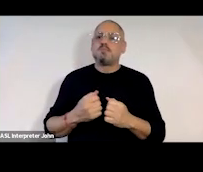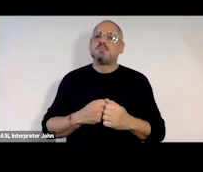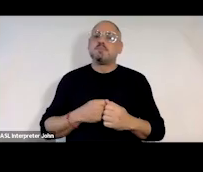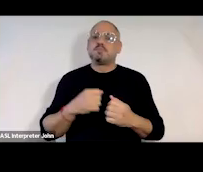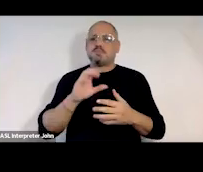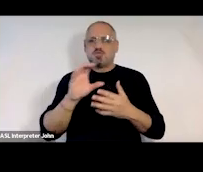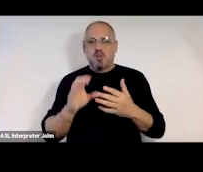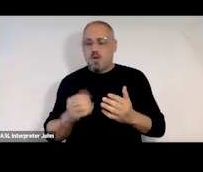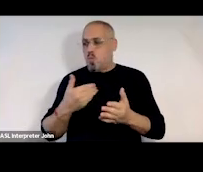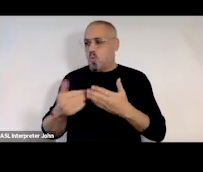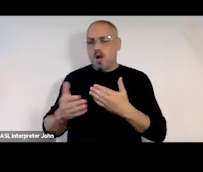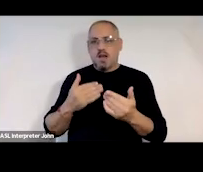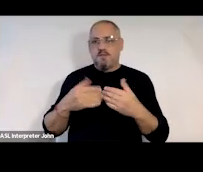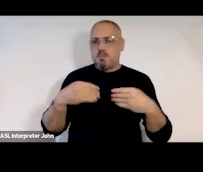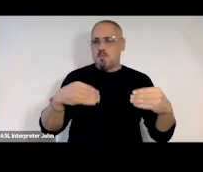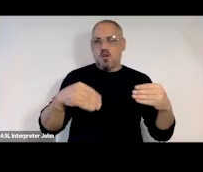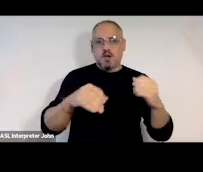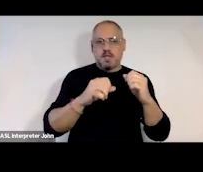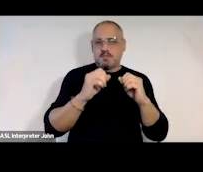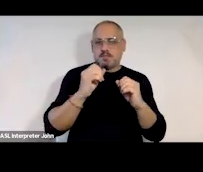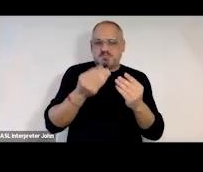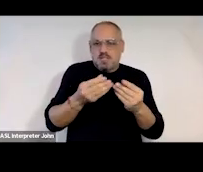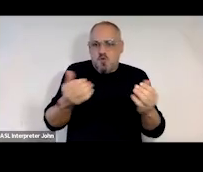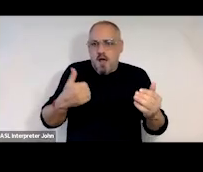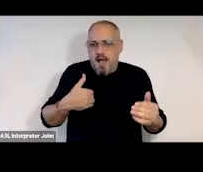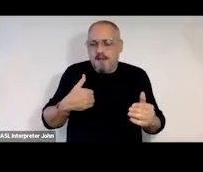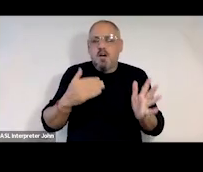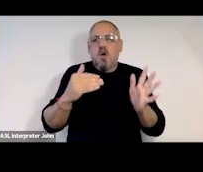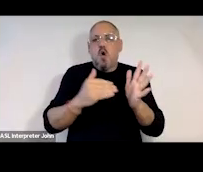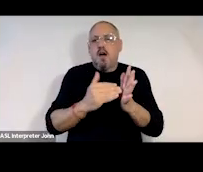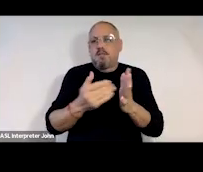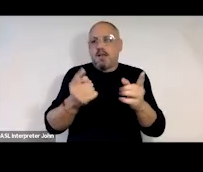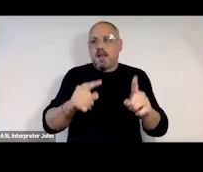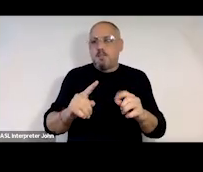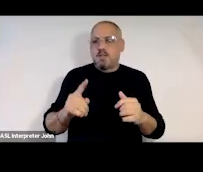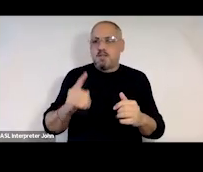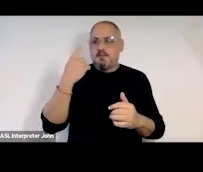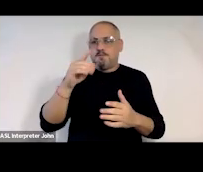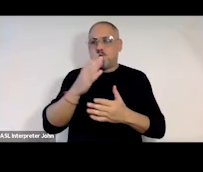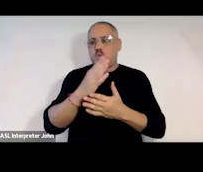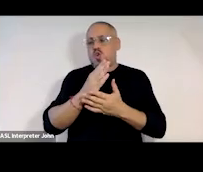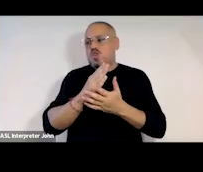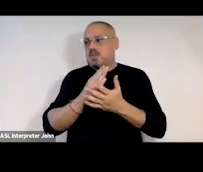to whatever marketing material that you have. Oftentimes, for some agencies,